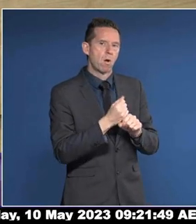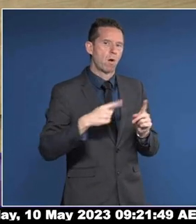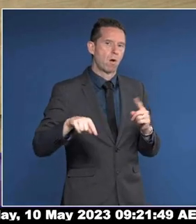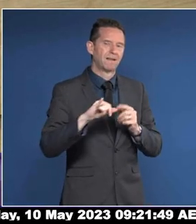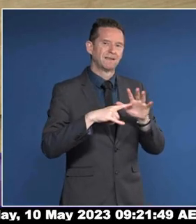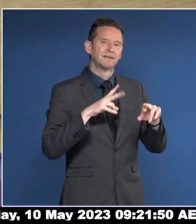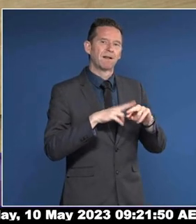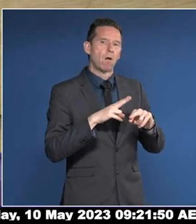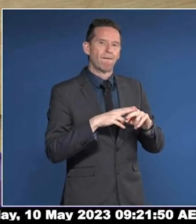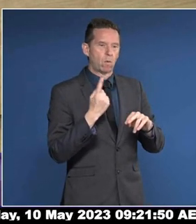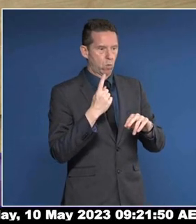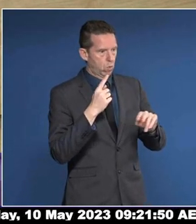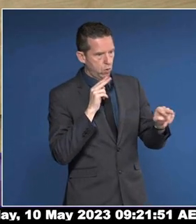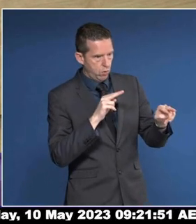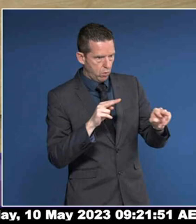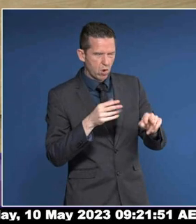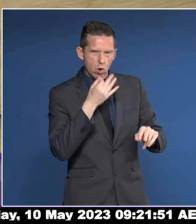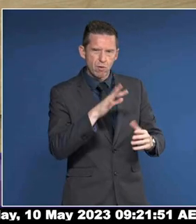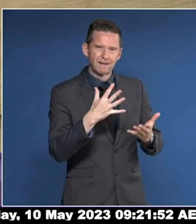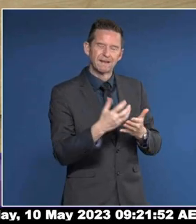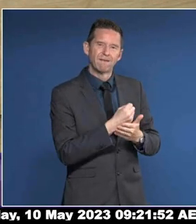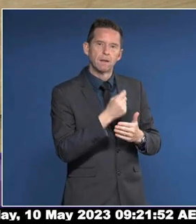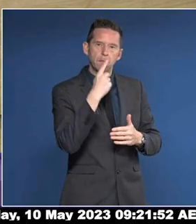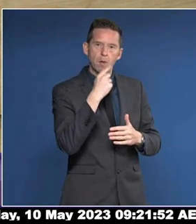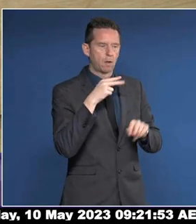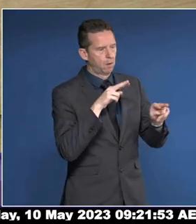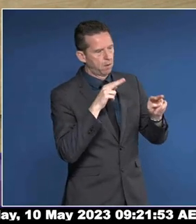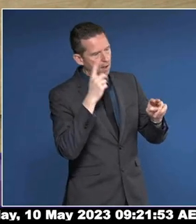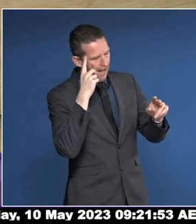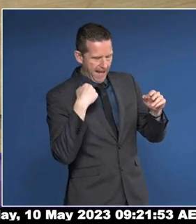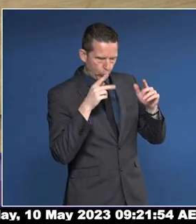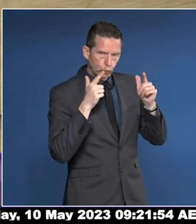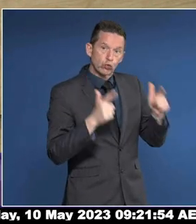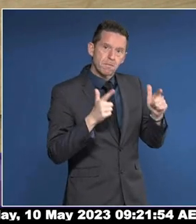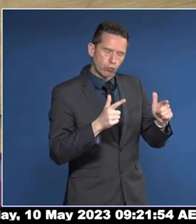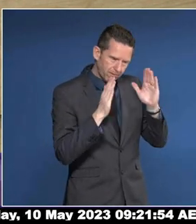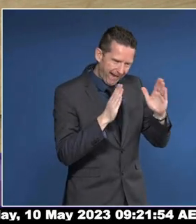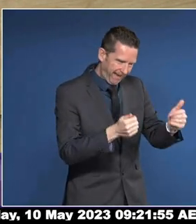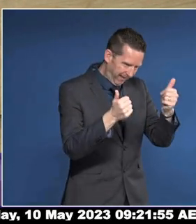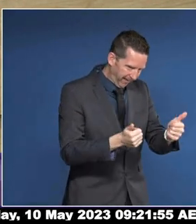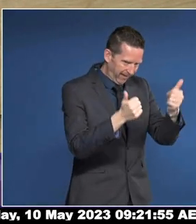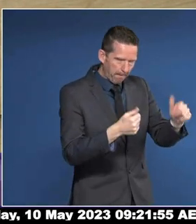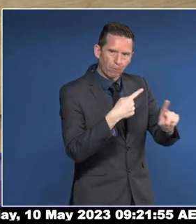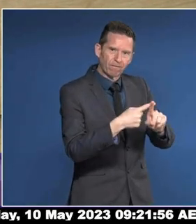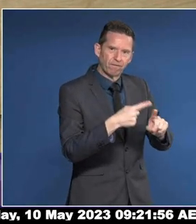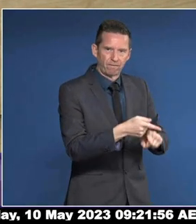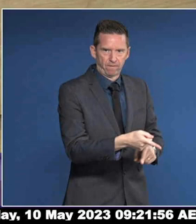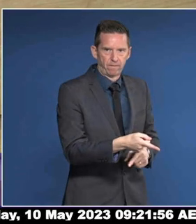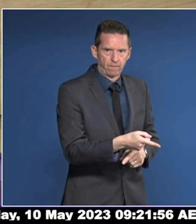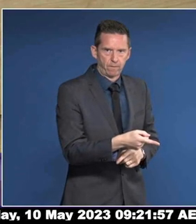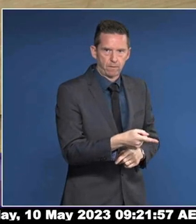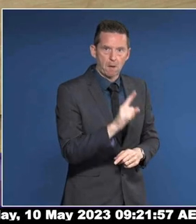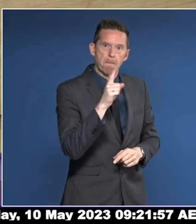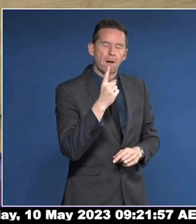officers predominantly focus on the positive, that they may seek to overestimate